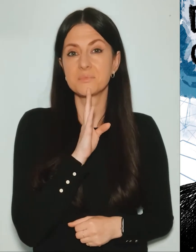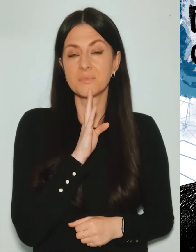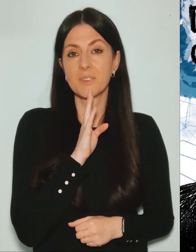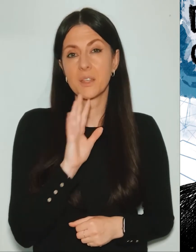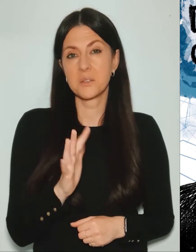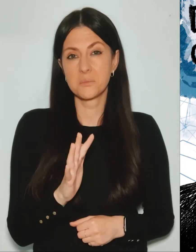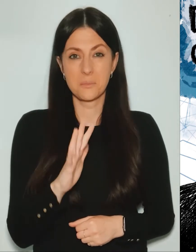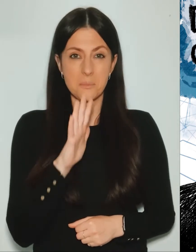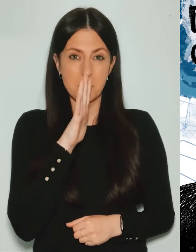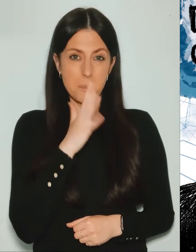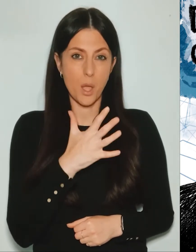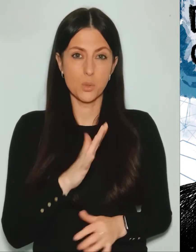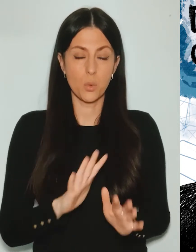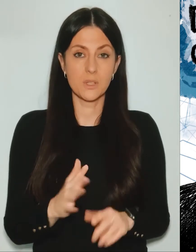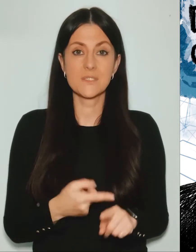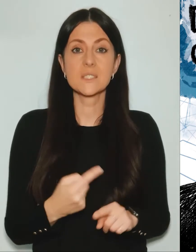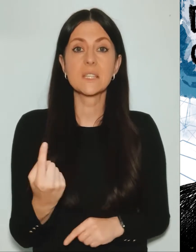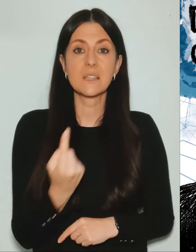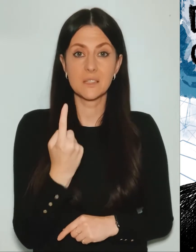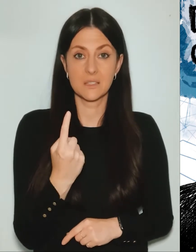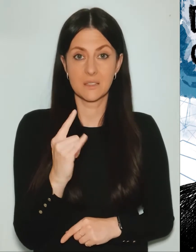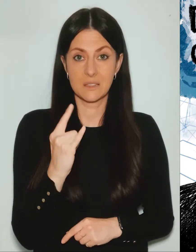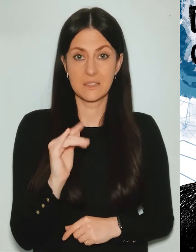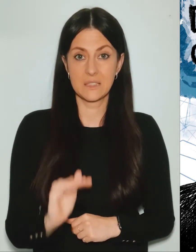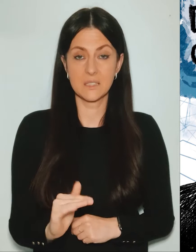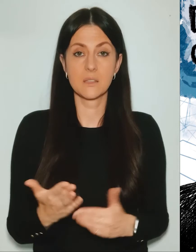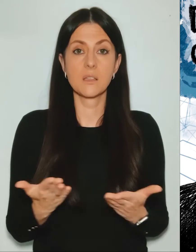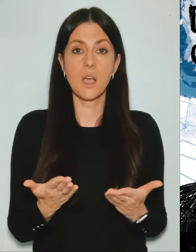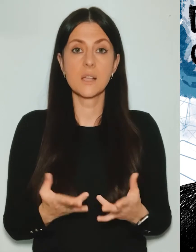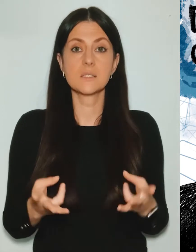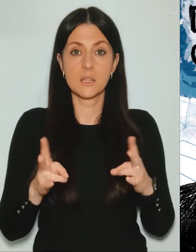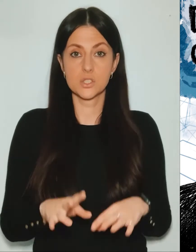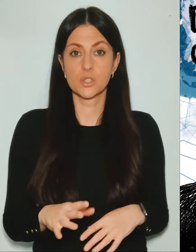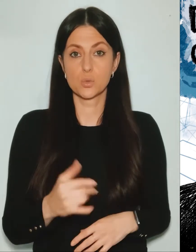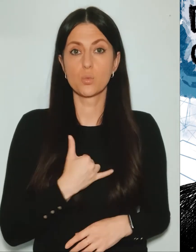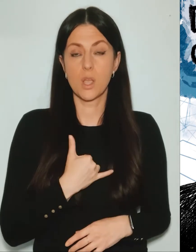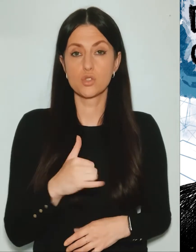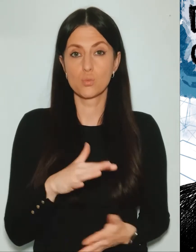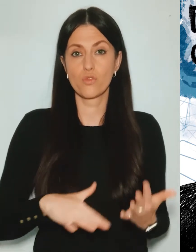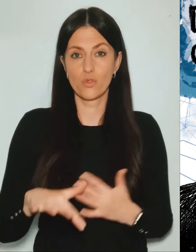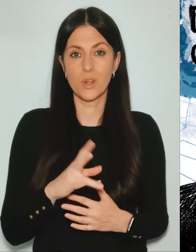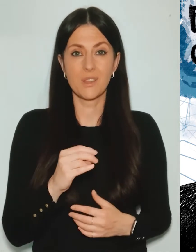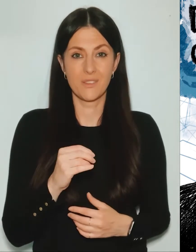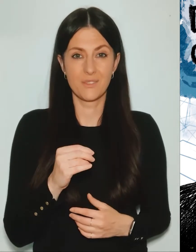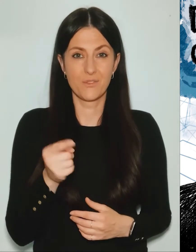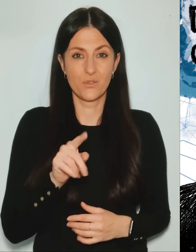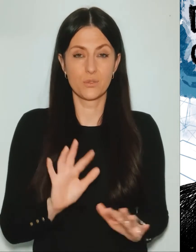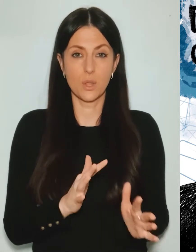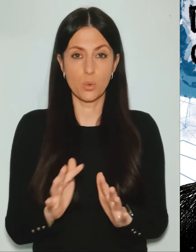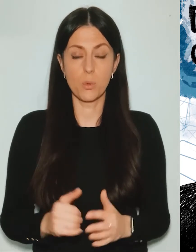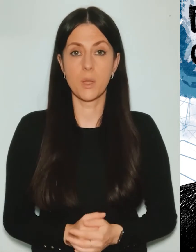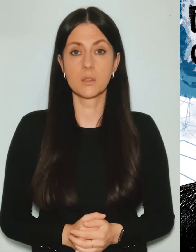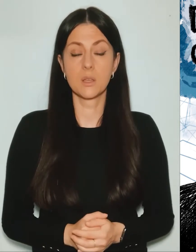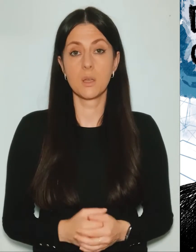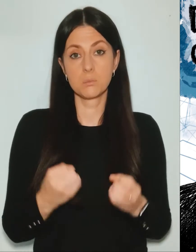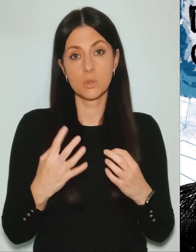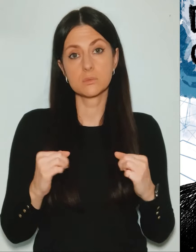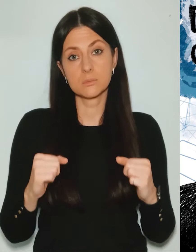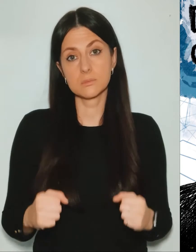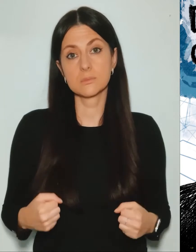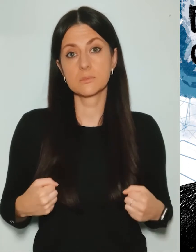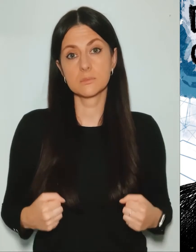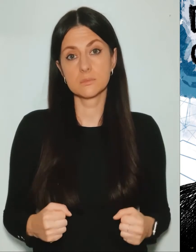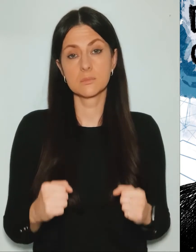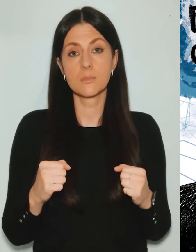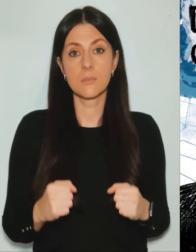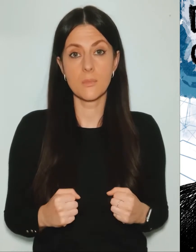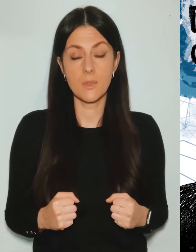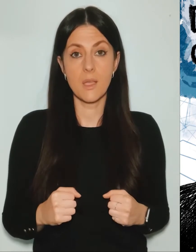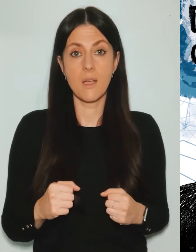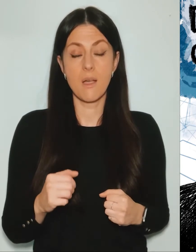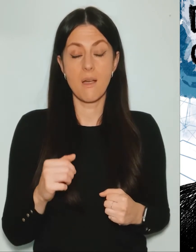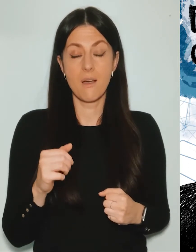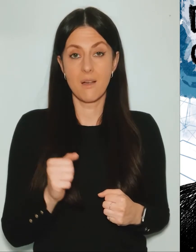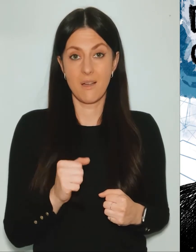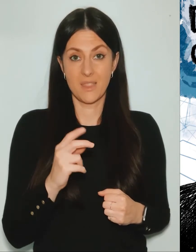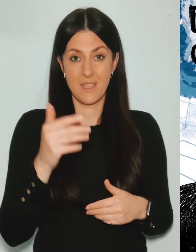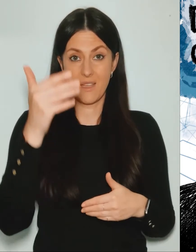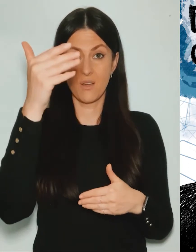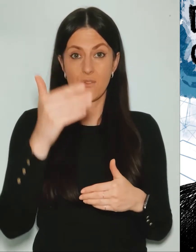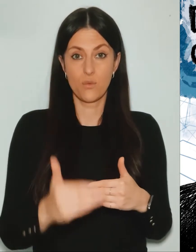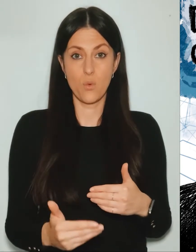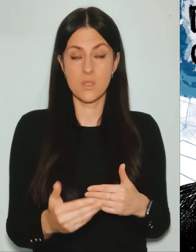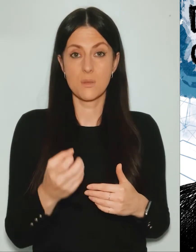this is the only child who remained in our yard at that time, she just is riding a swing, and in the background – a completely destroyed kindergarten,